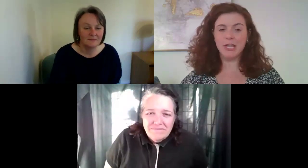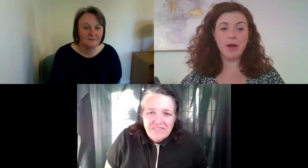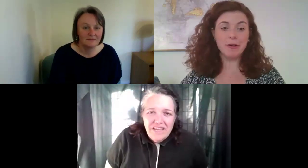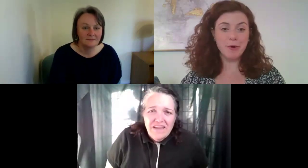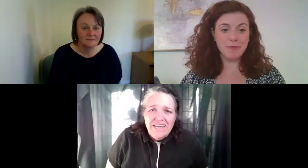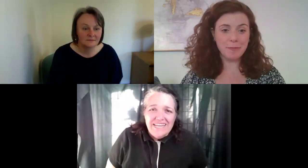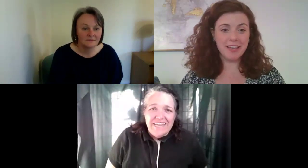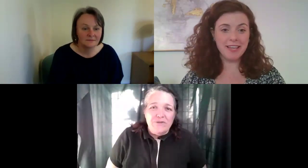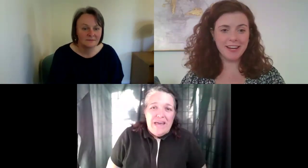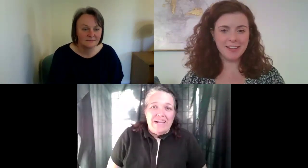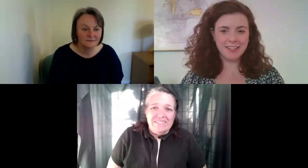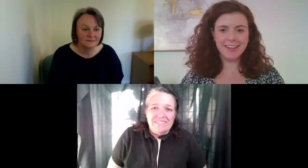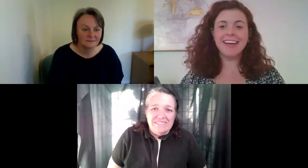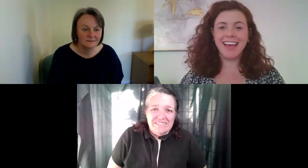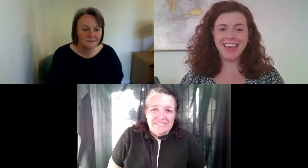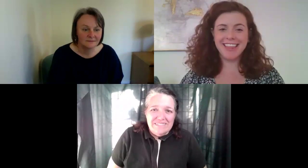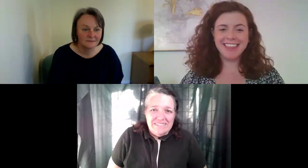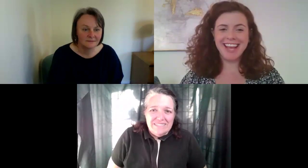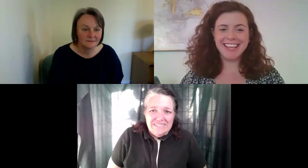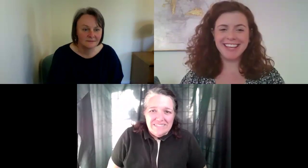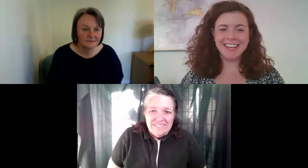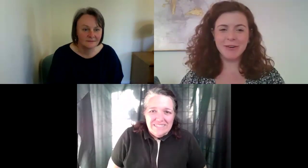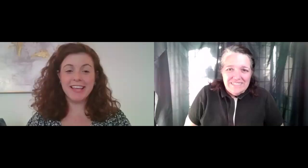Thank you, everyone. >> Yes, I can do that. Thank you.